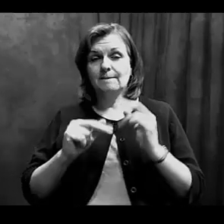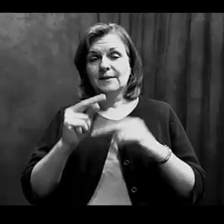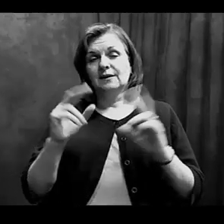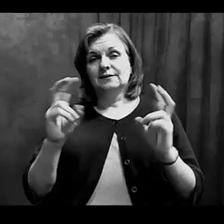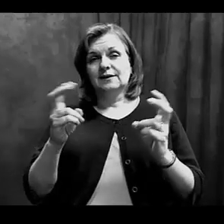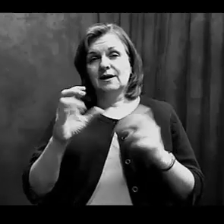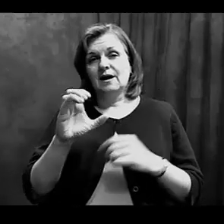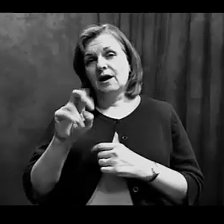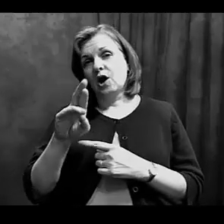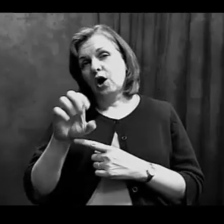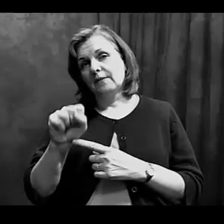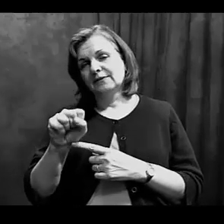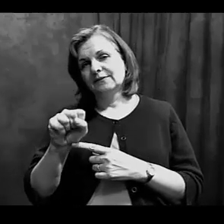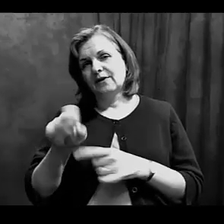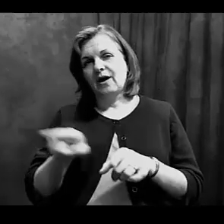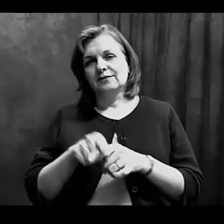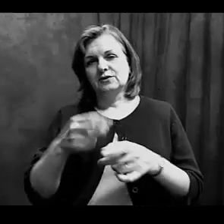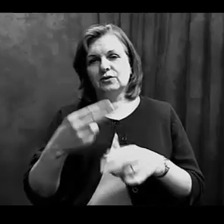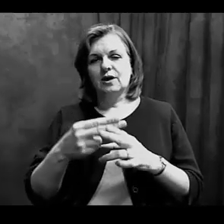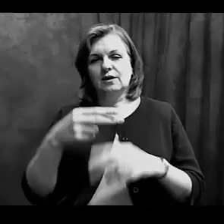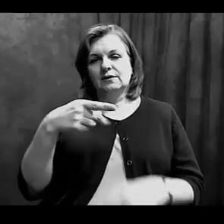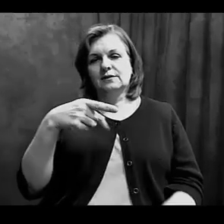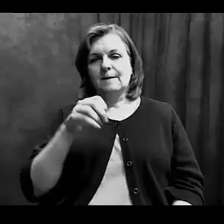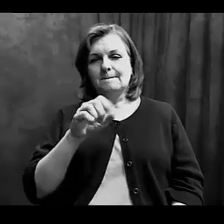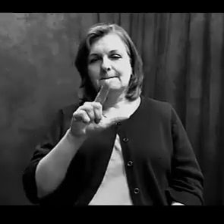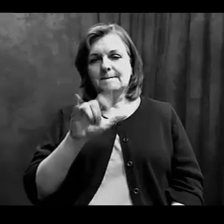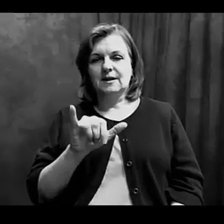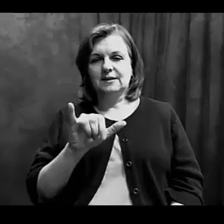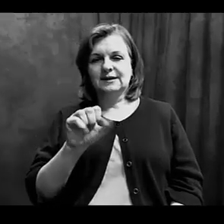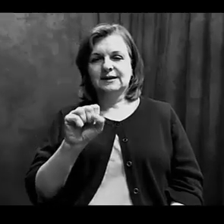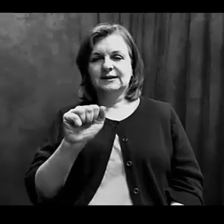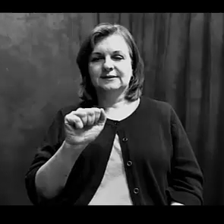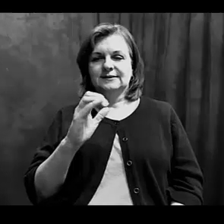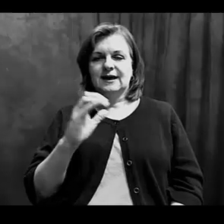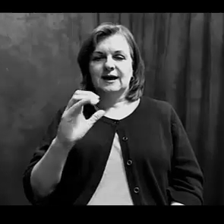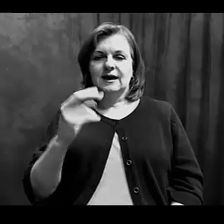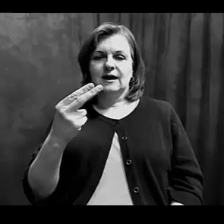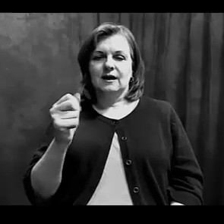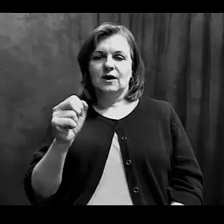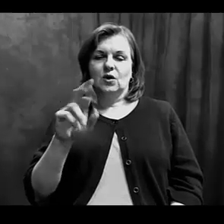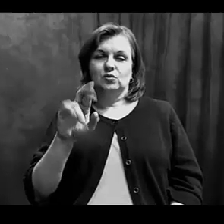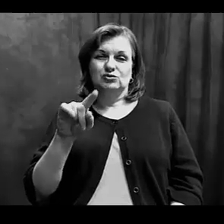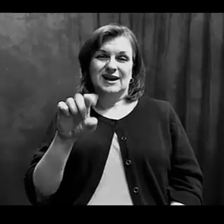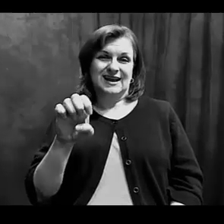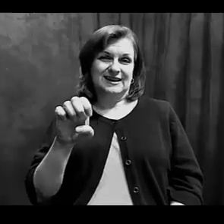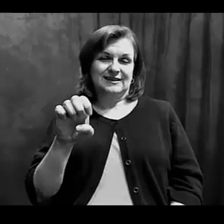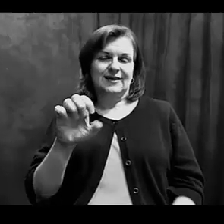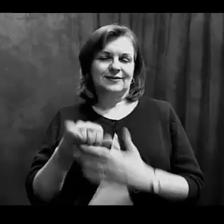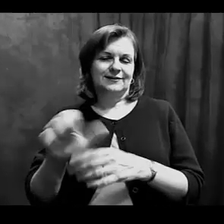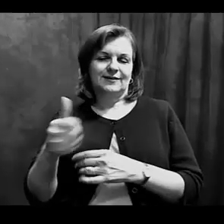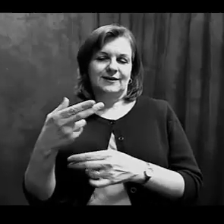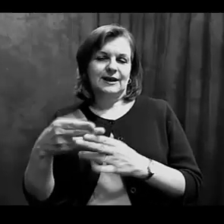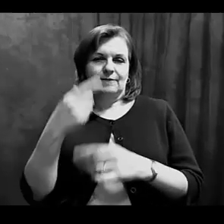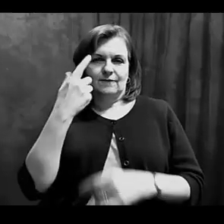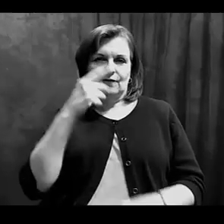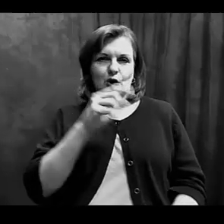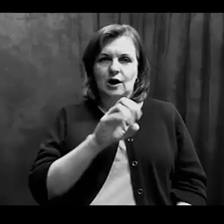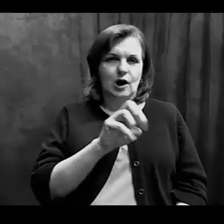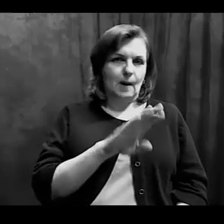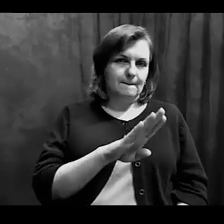we're going to build carbohydrates or what we referred to as polysaccharides so polysaccharide is just another name for a